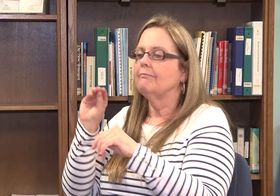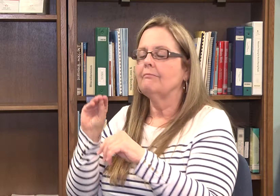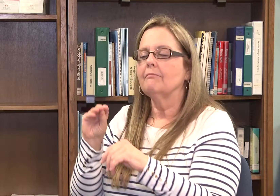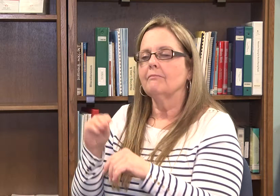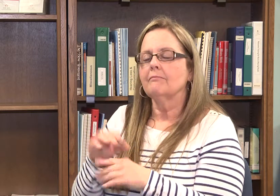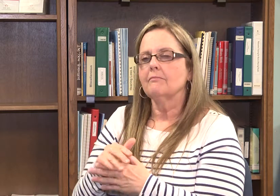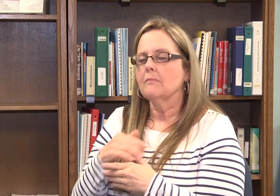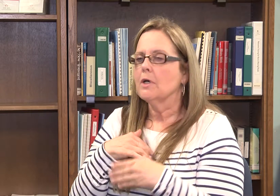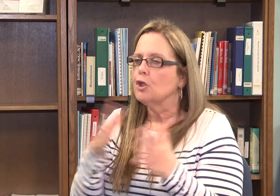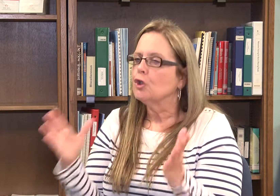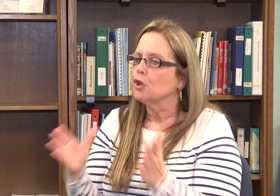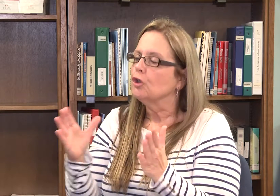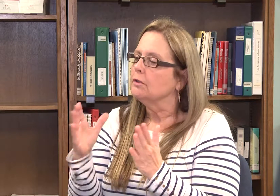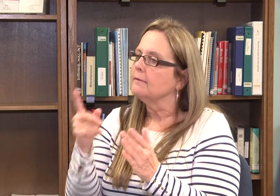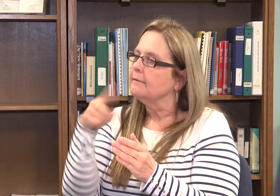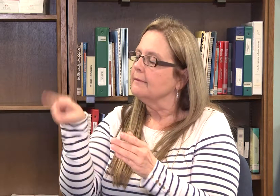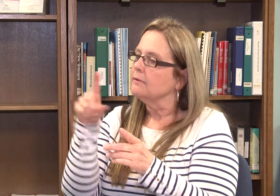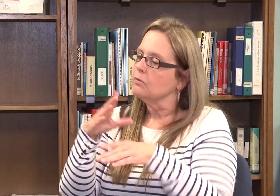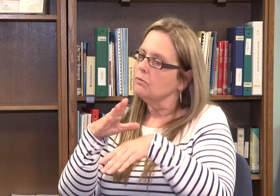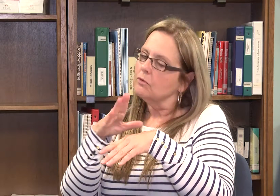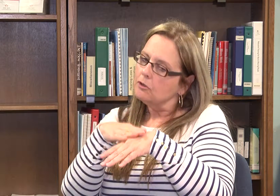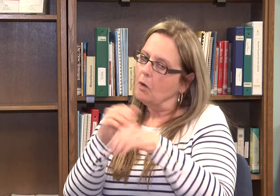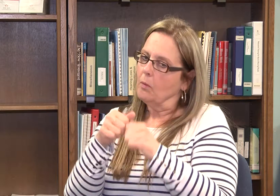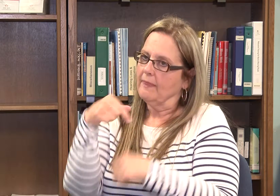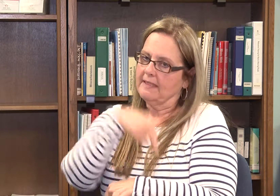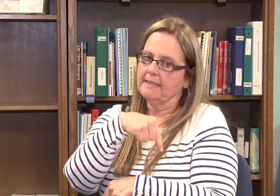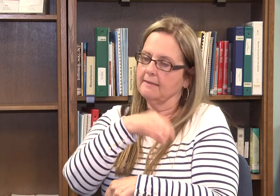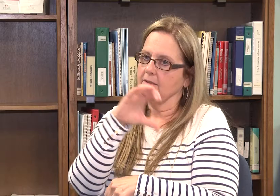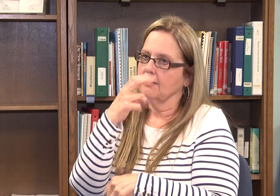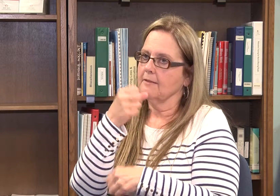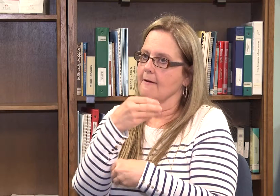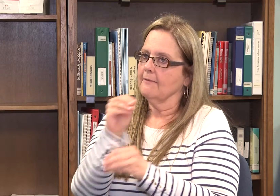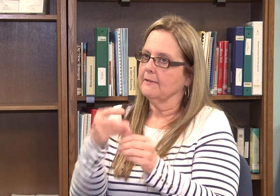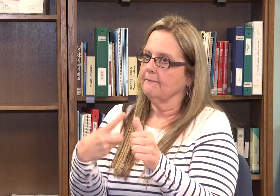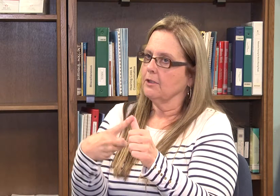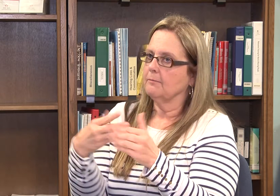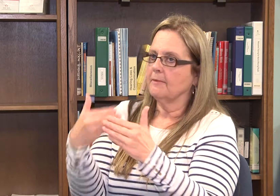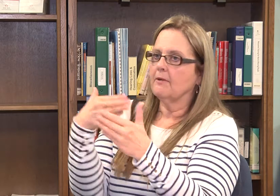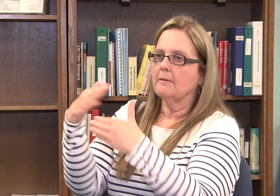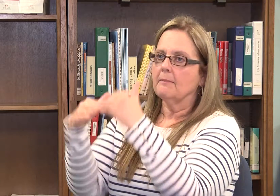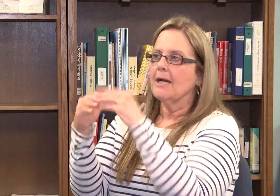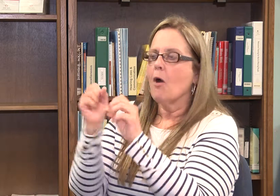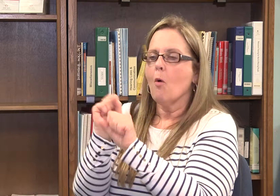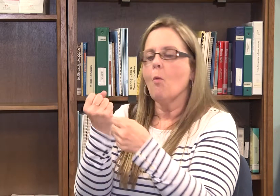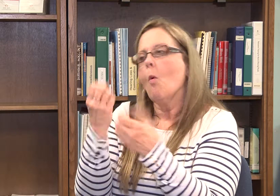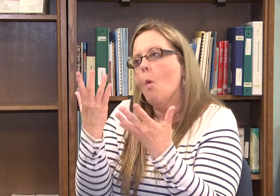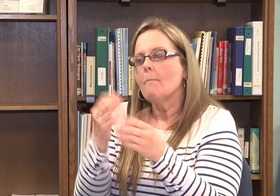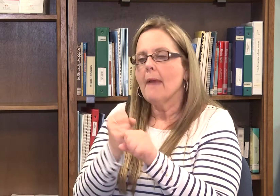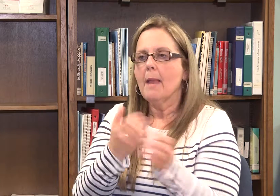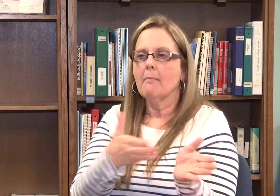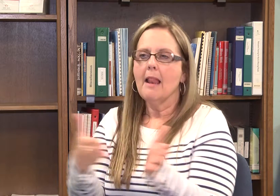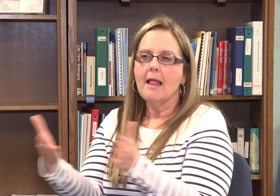If you have to set up a sound field so that it will enhance the hearing aids that they're using.